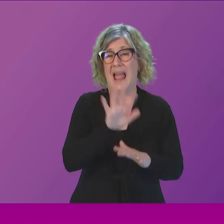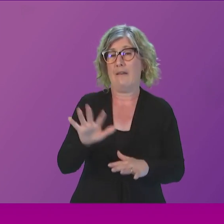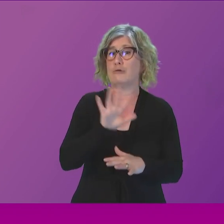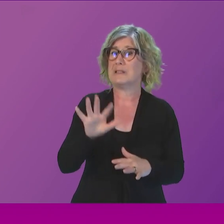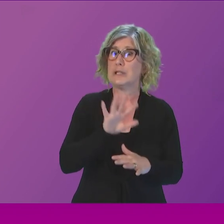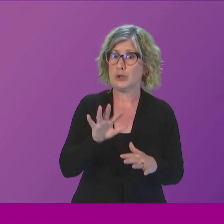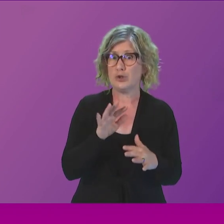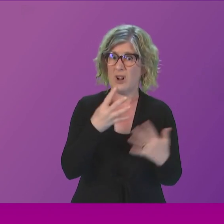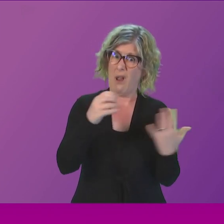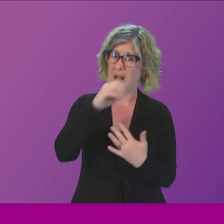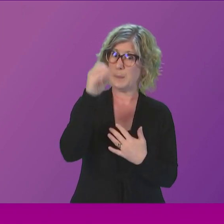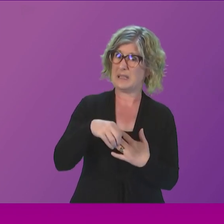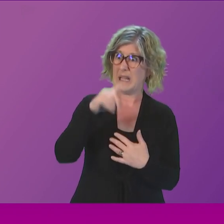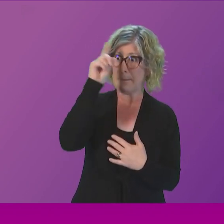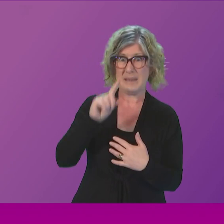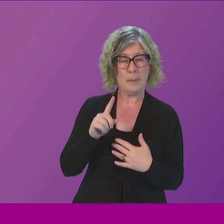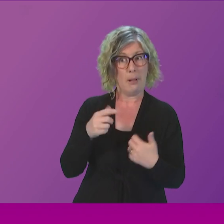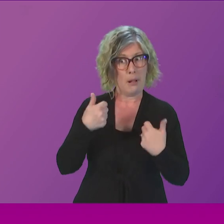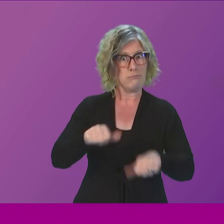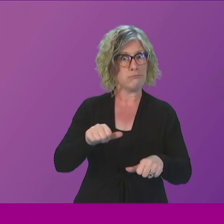seen within the 31-day target.